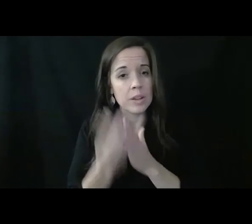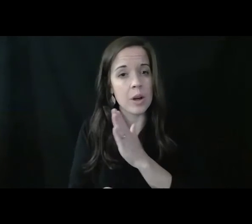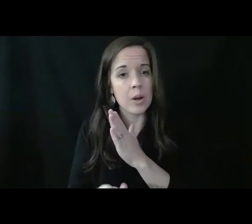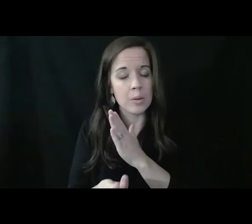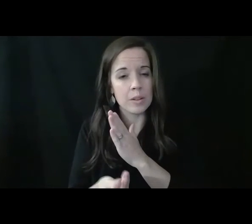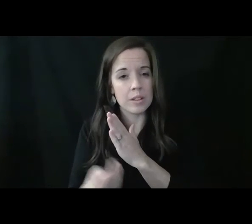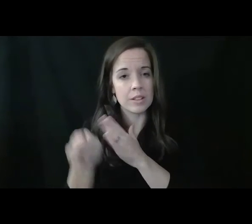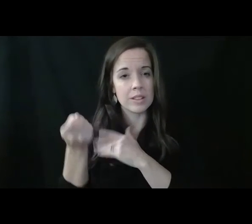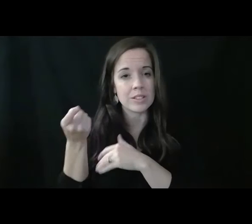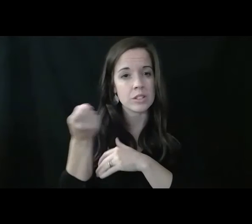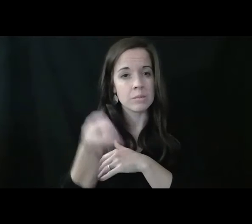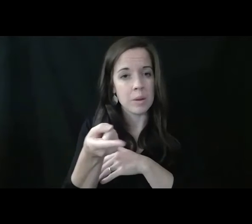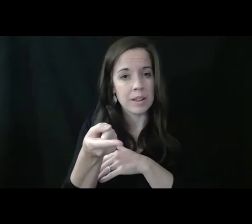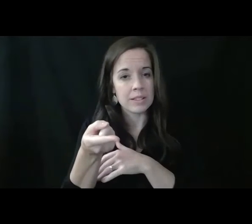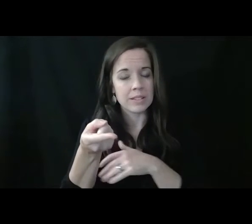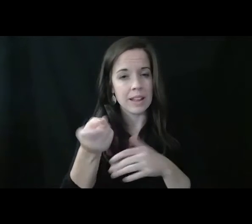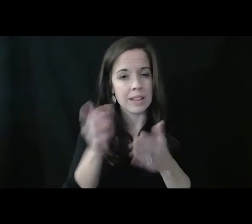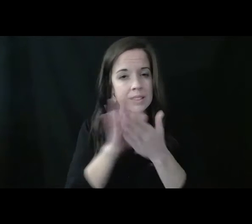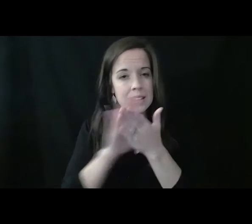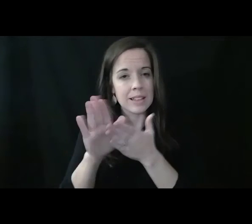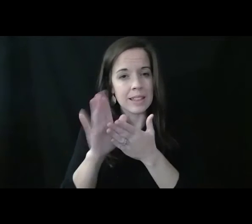at the picked clean faces, the shucked-out sockets.